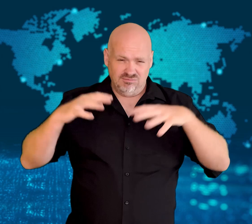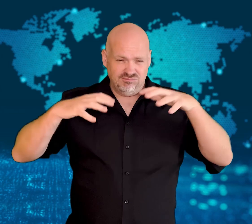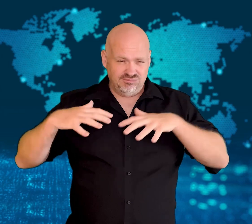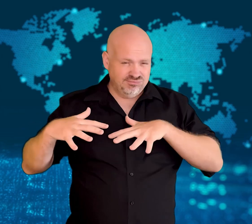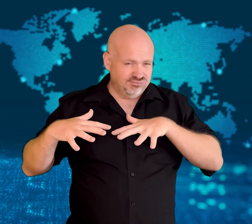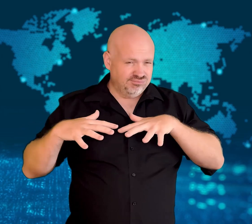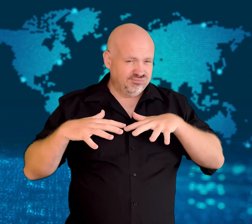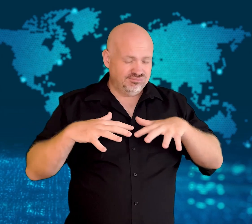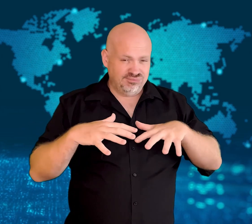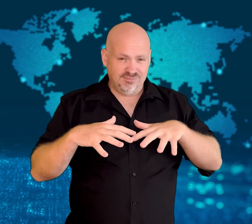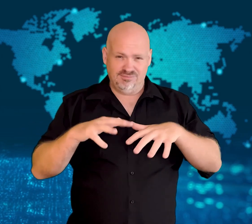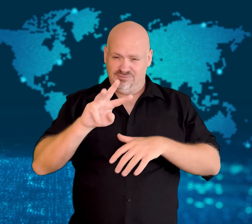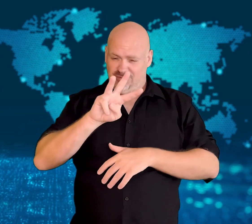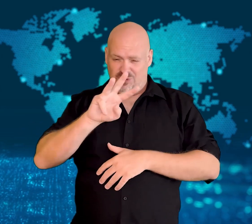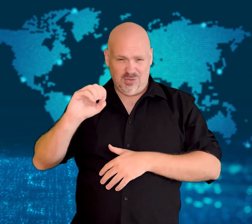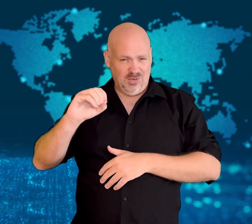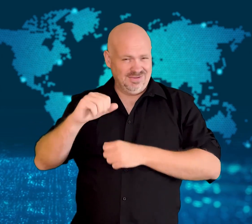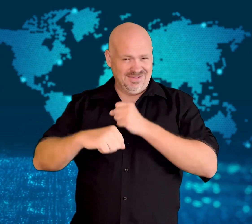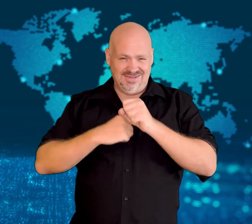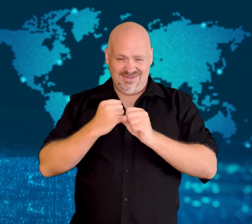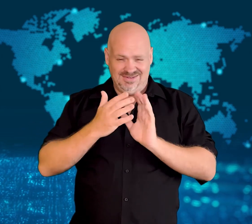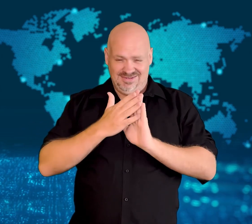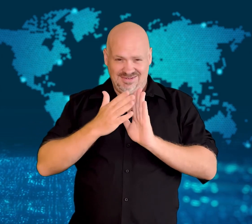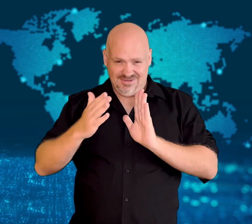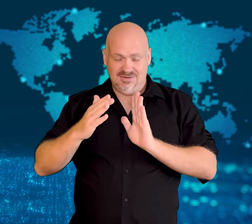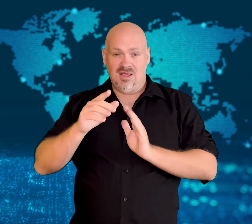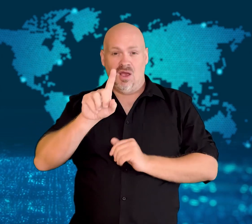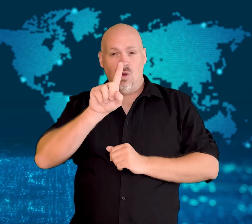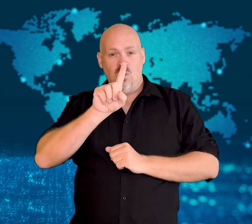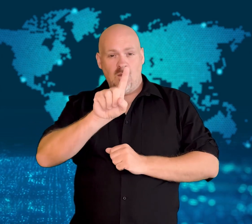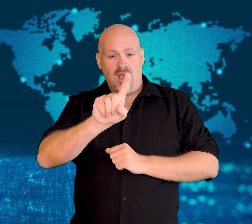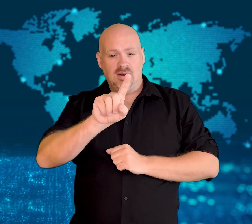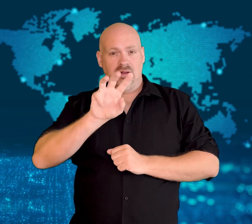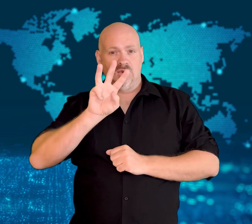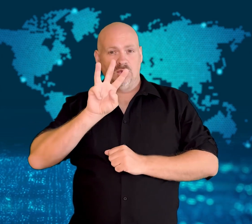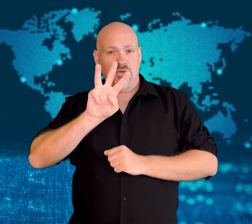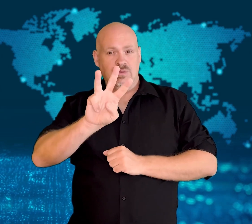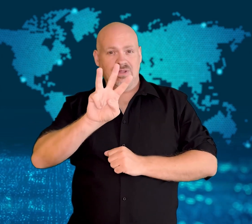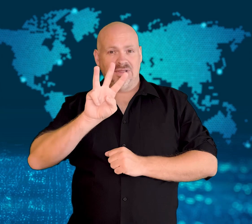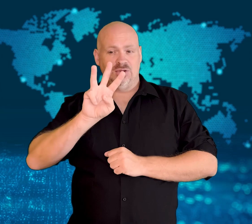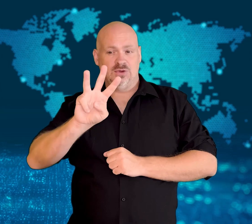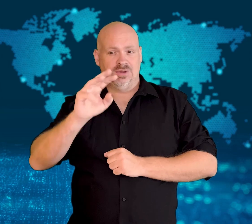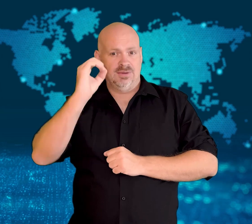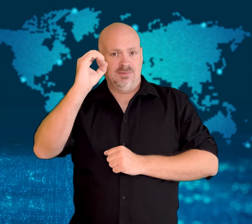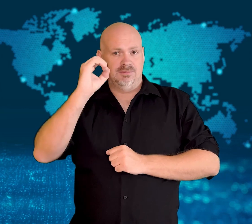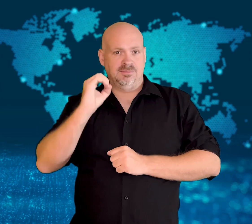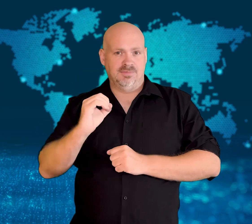with 133% more rain than average.